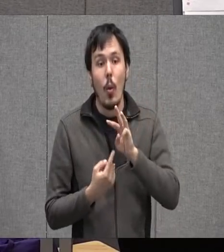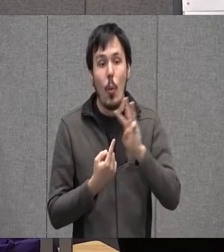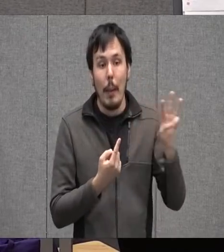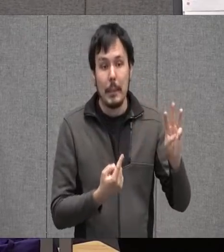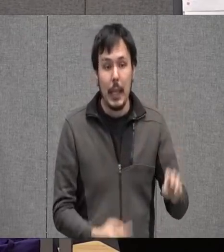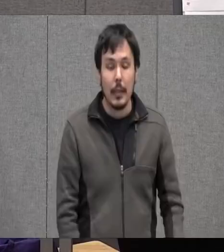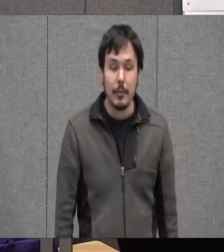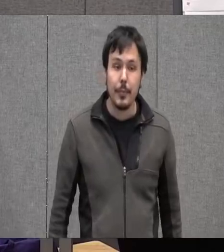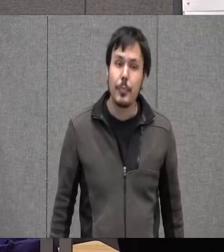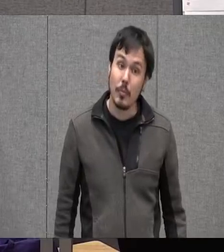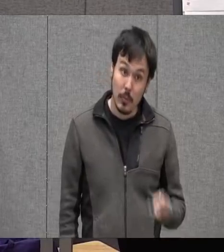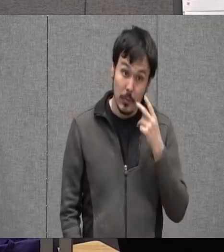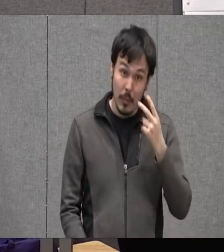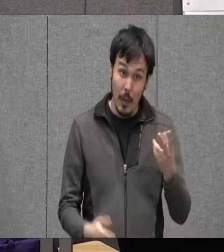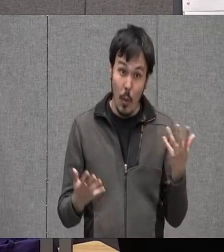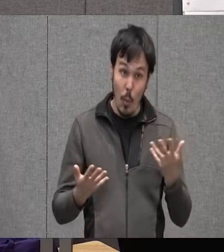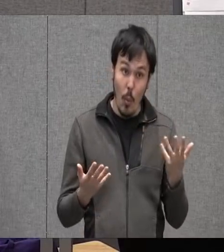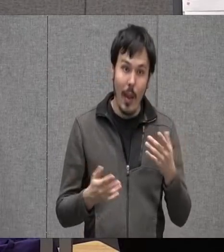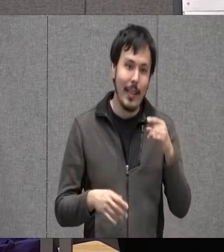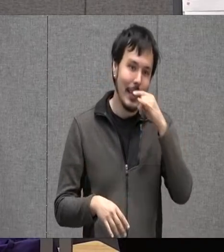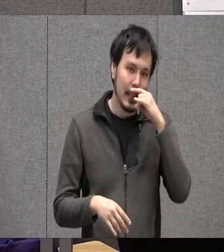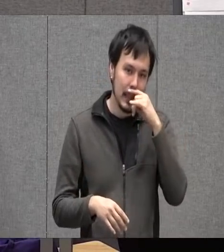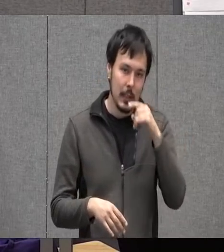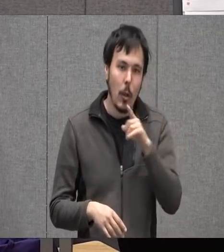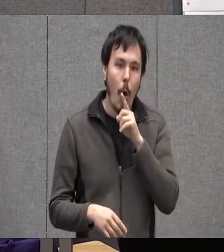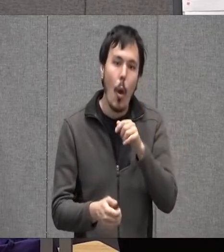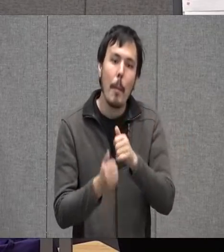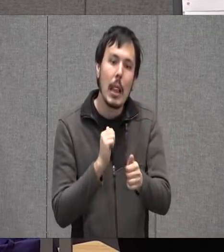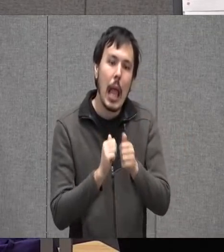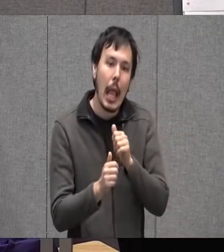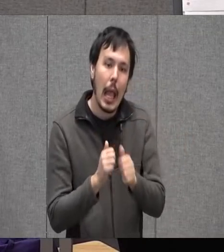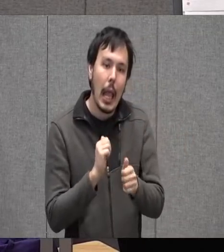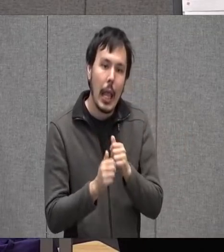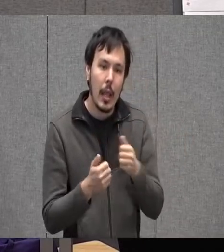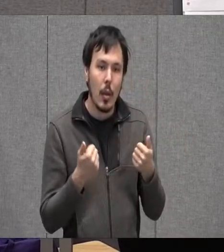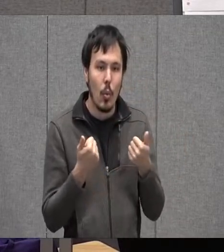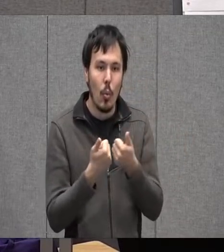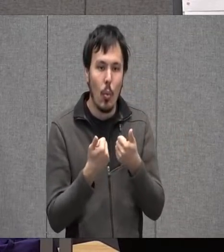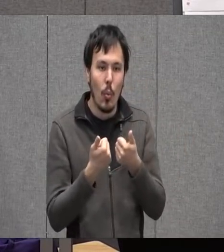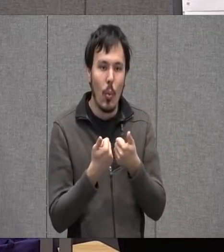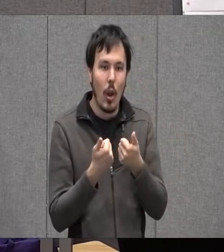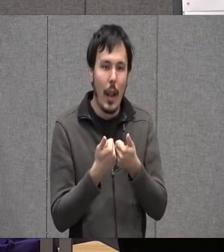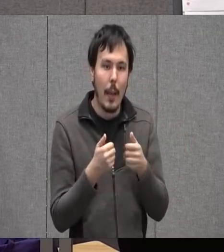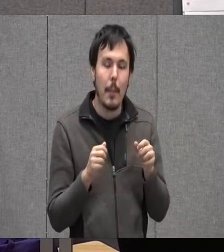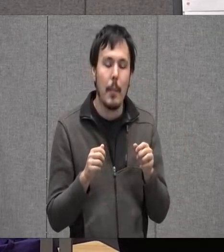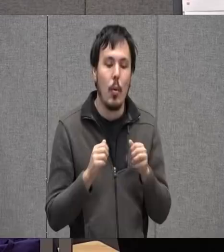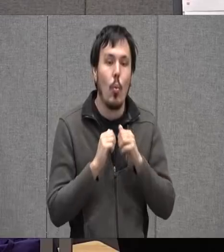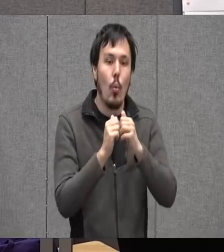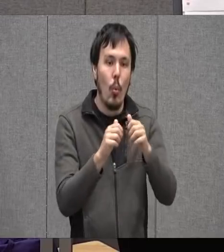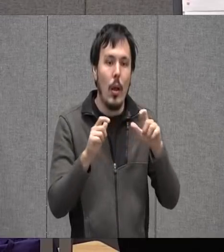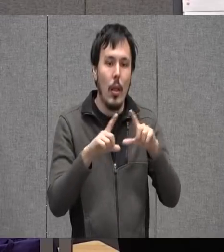what you'll see is kids playing it with cards. So just wanted to explain that variation. All right, thank you mathematicians.